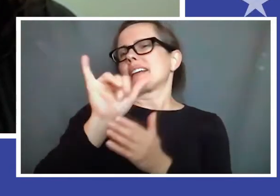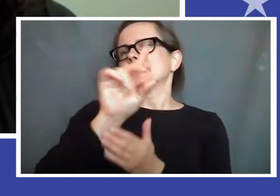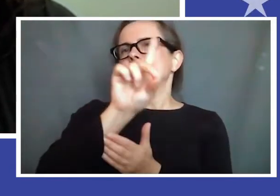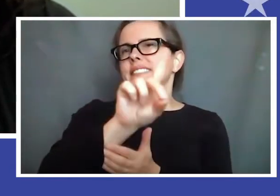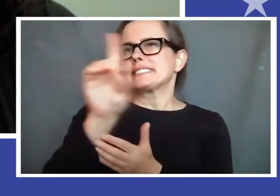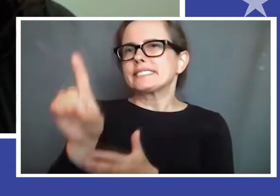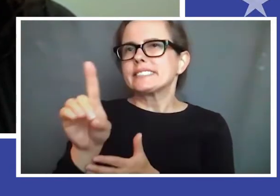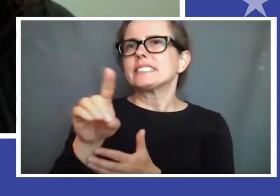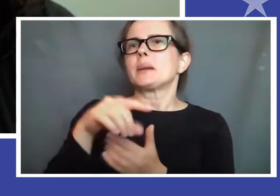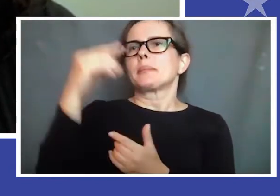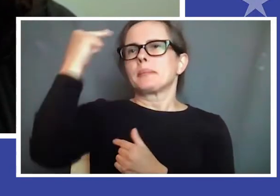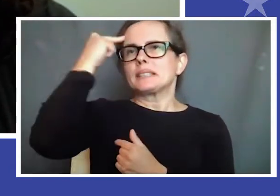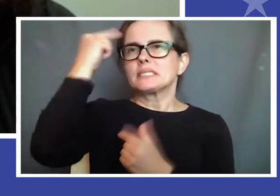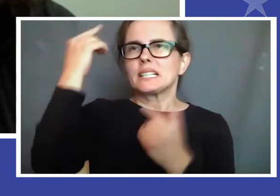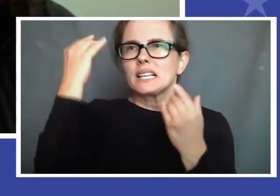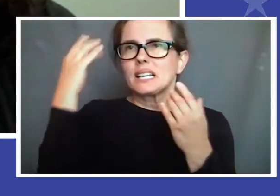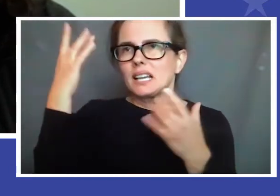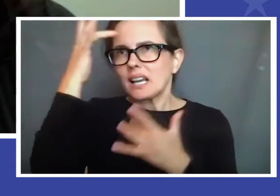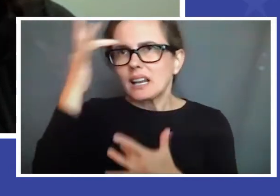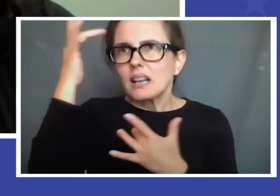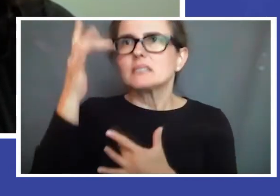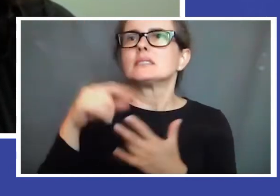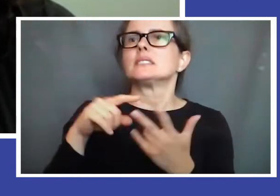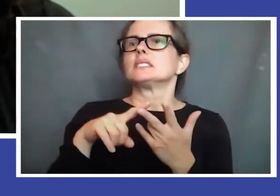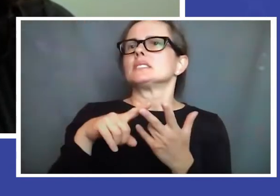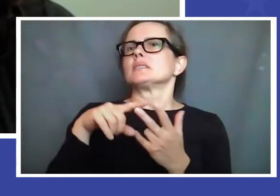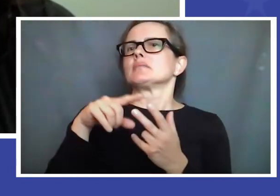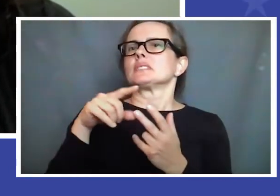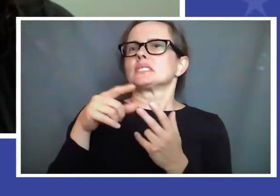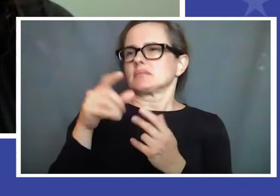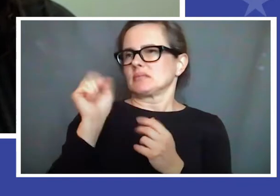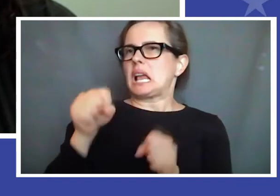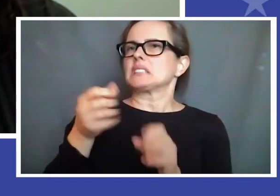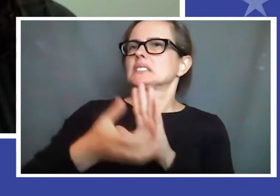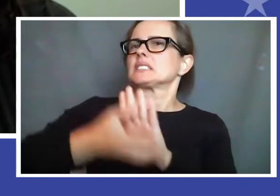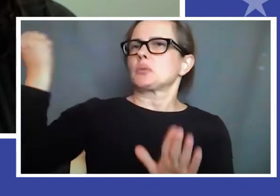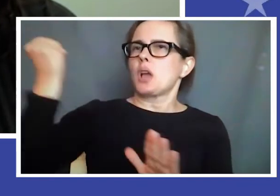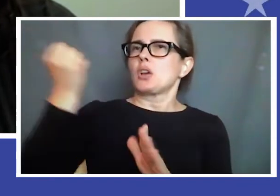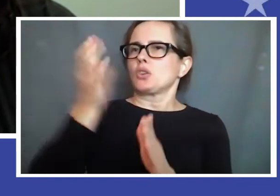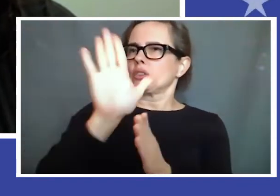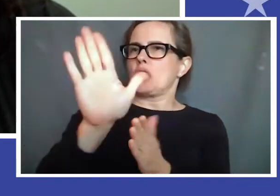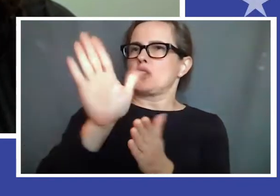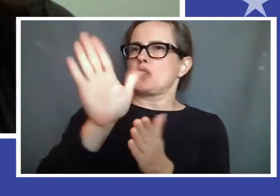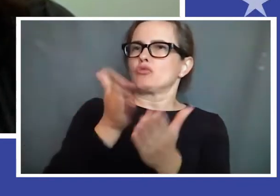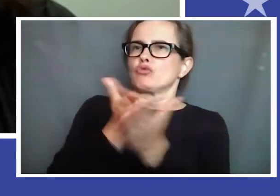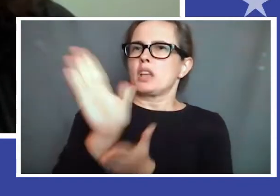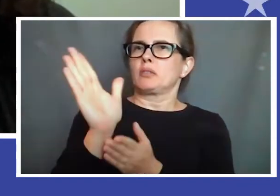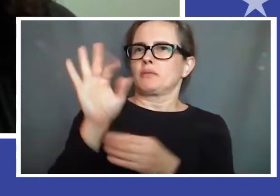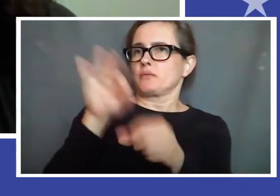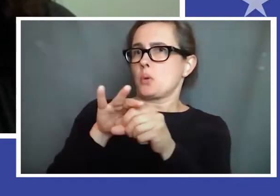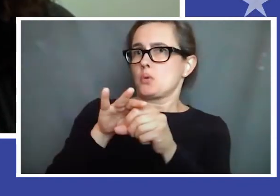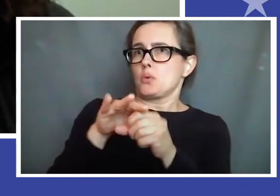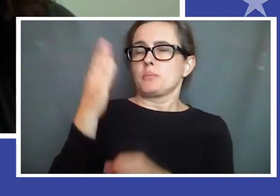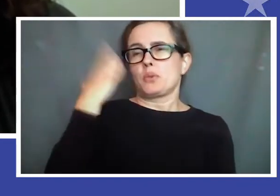People, particularly with developmental disabilities or people who are living with mental illness can be legally stripped of their right to vote.